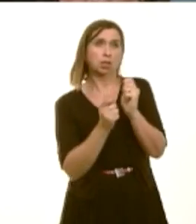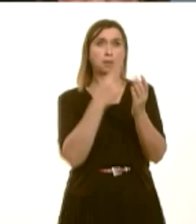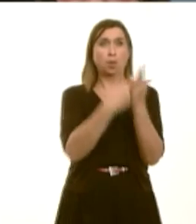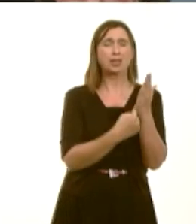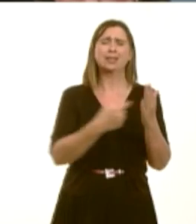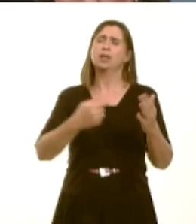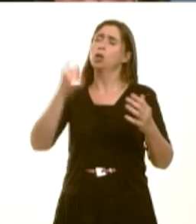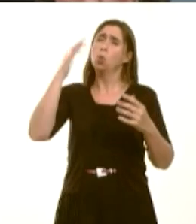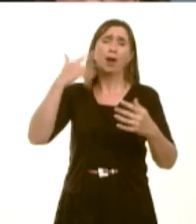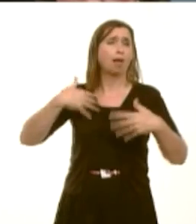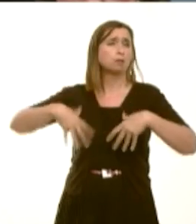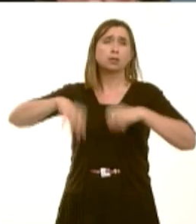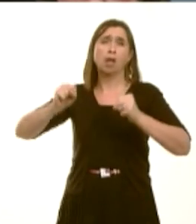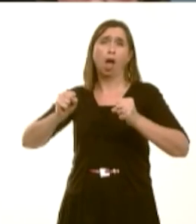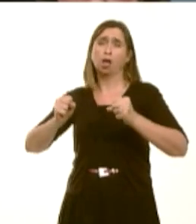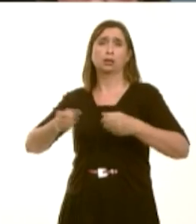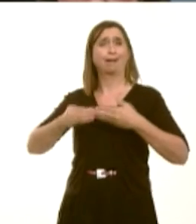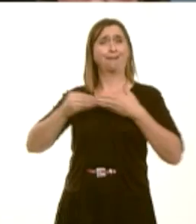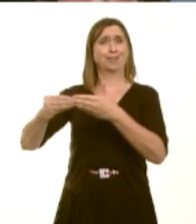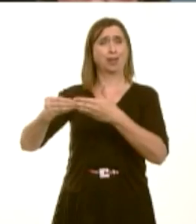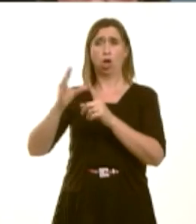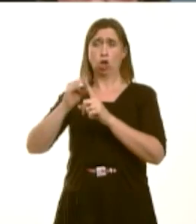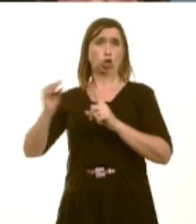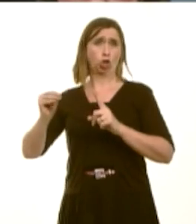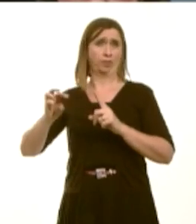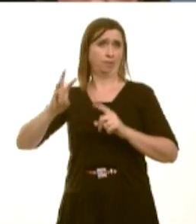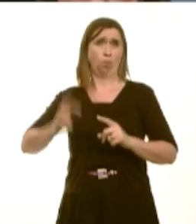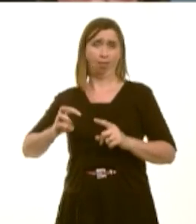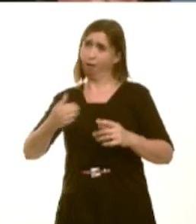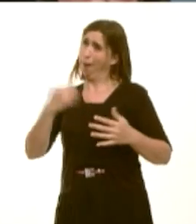taken up the leadership of the Conservative group, in the absence of you reviewing that